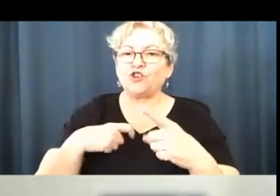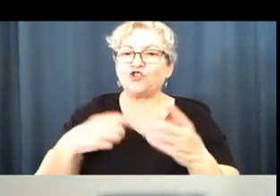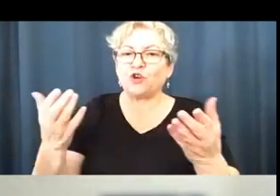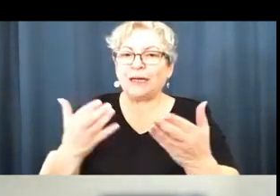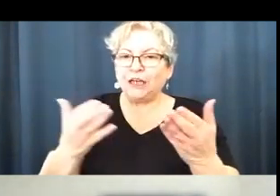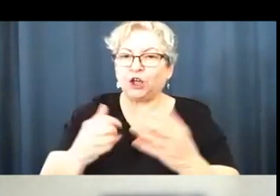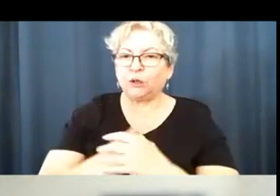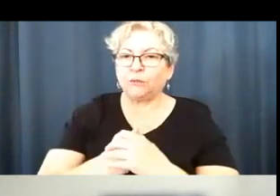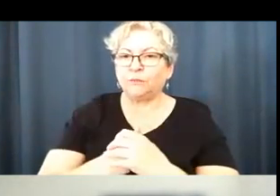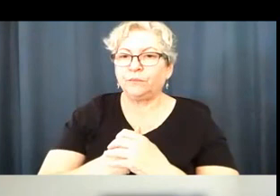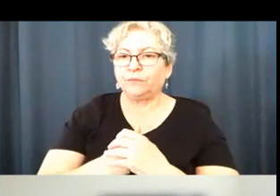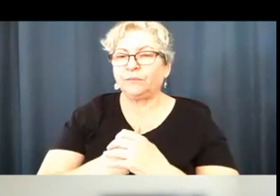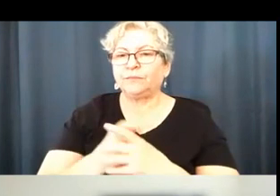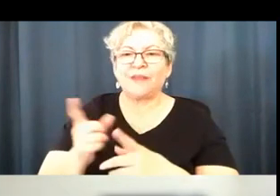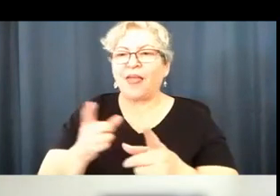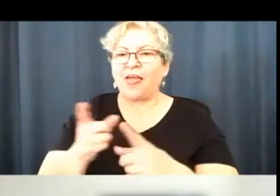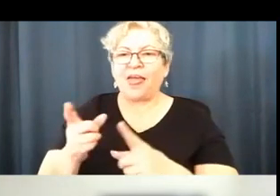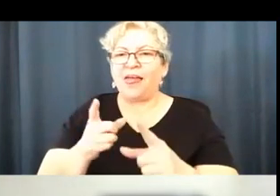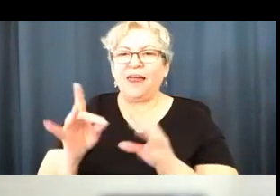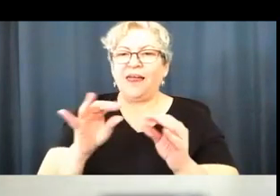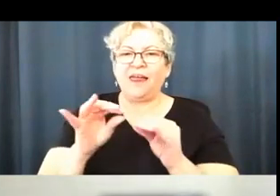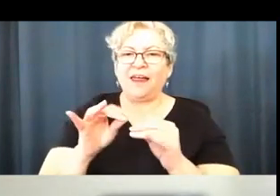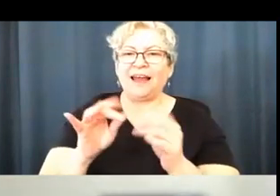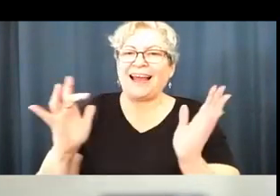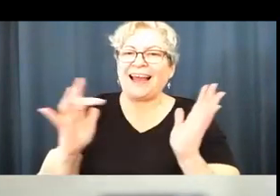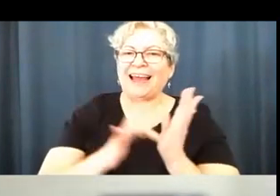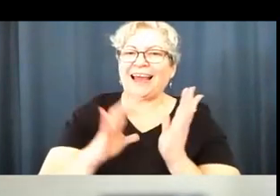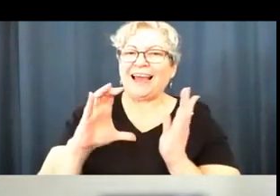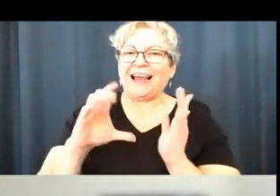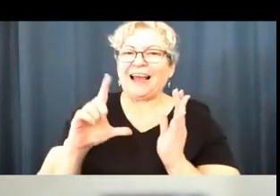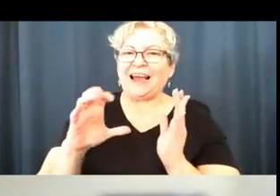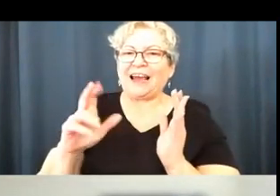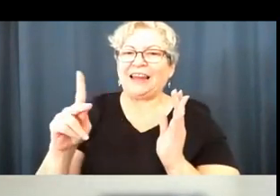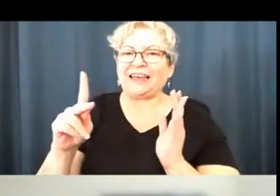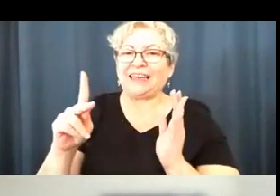Yeah that's a good one, yeah. Click here has been a bane of my existence for 25 years.